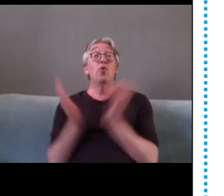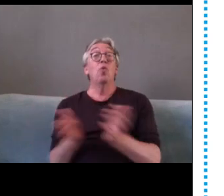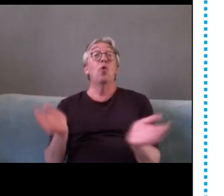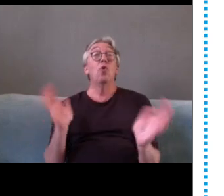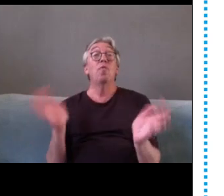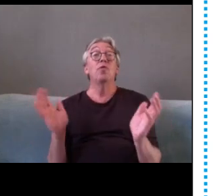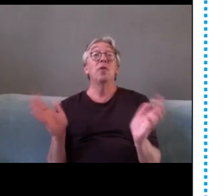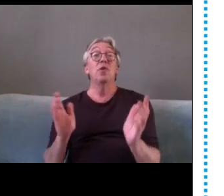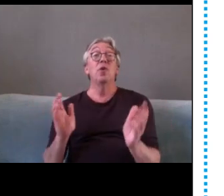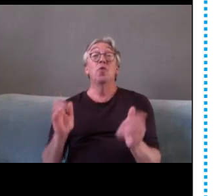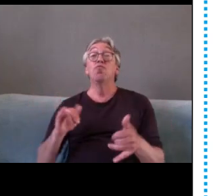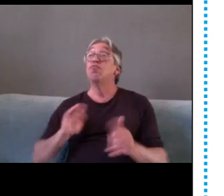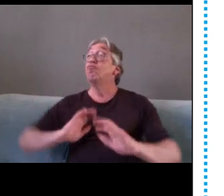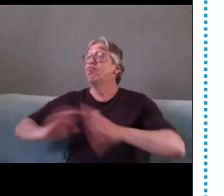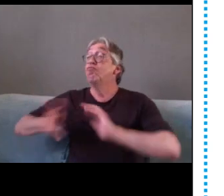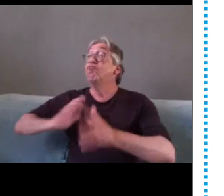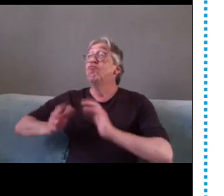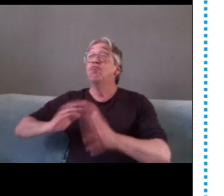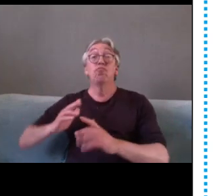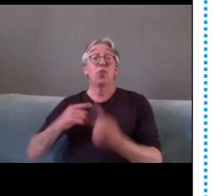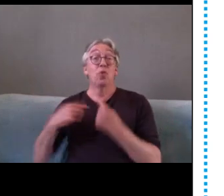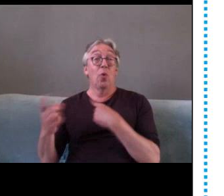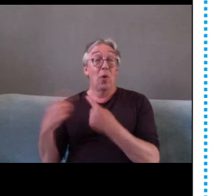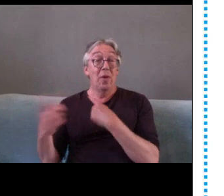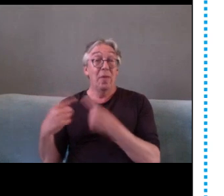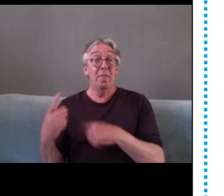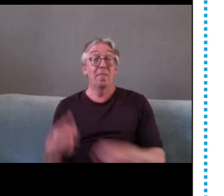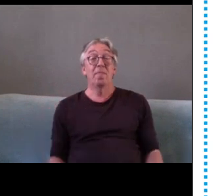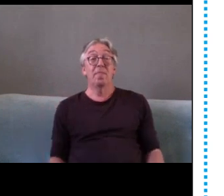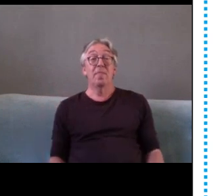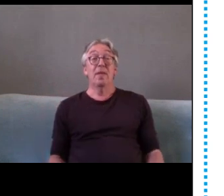As Mher said, what we need to ensure is the possibility to call 112